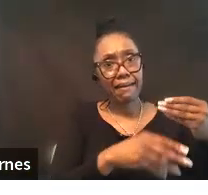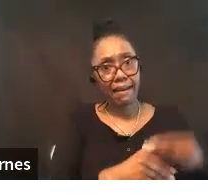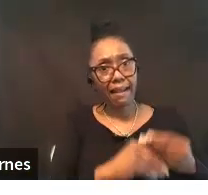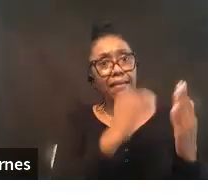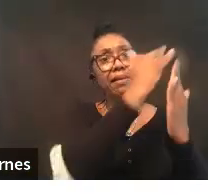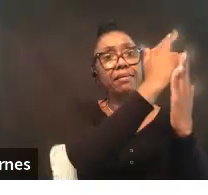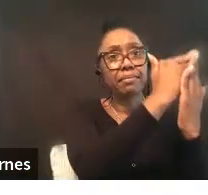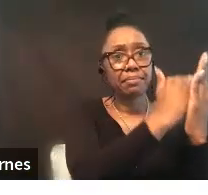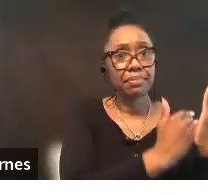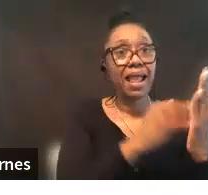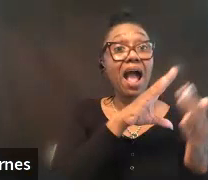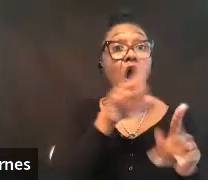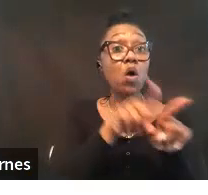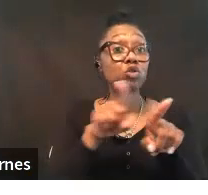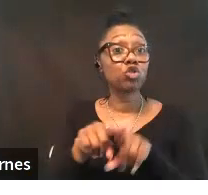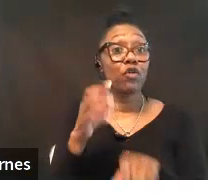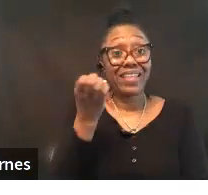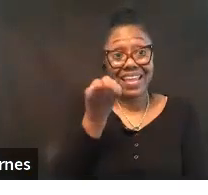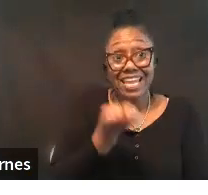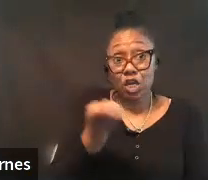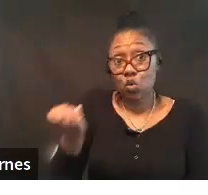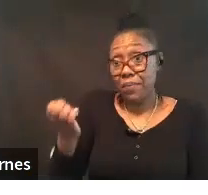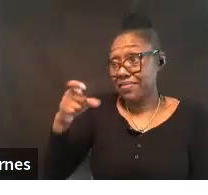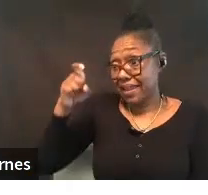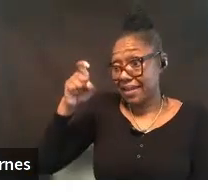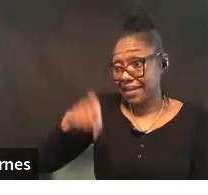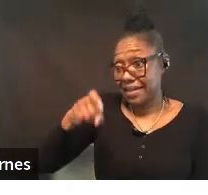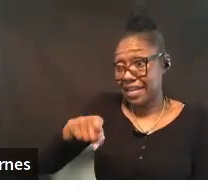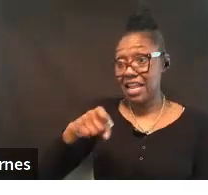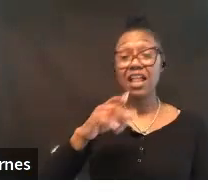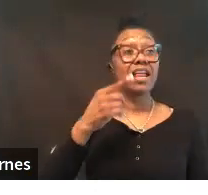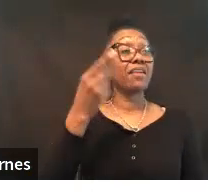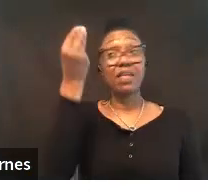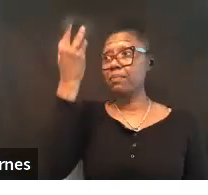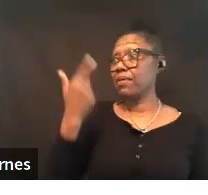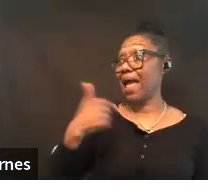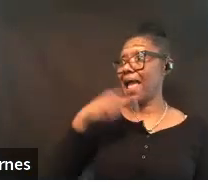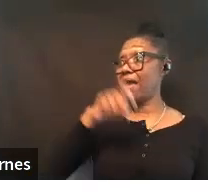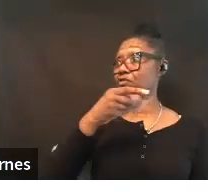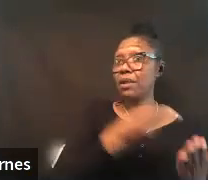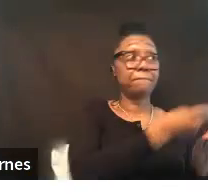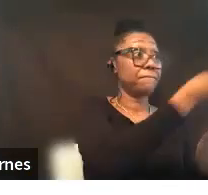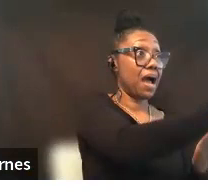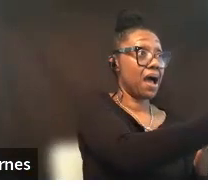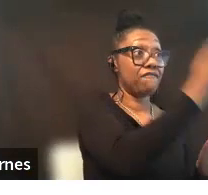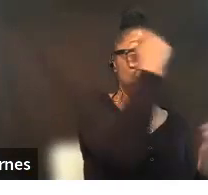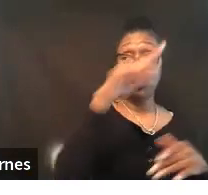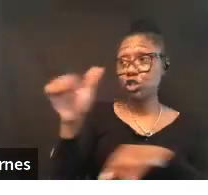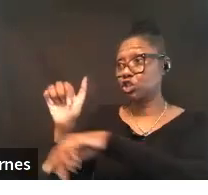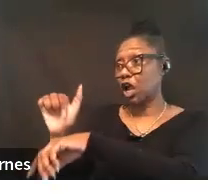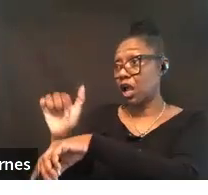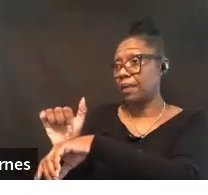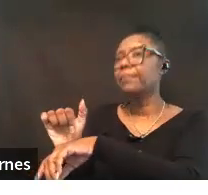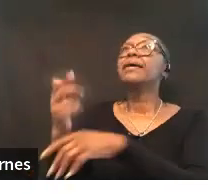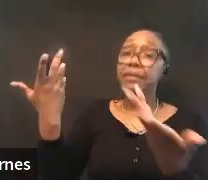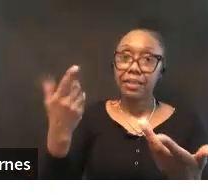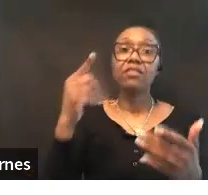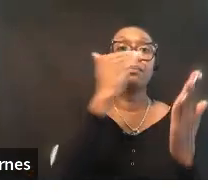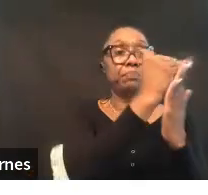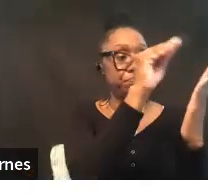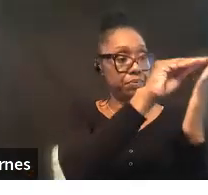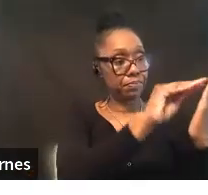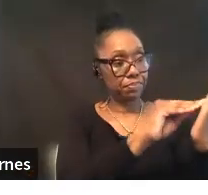And then the adaptive equipment the individual needs that they must purchase themselves to assist them on the job.